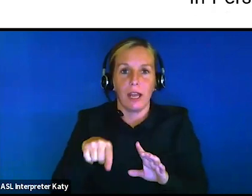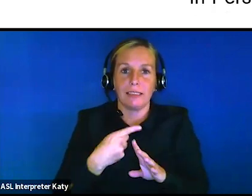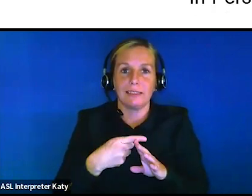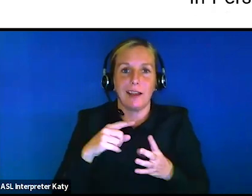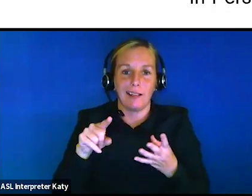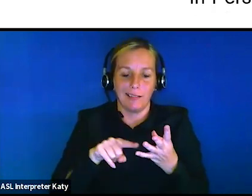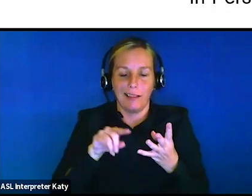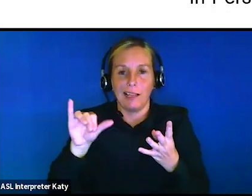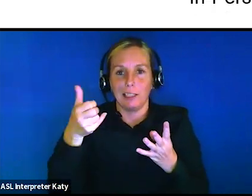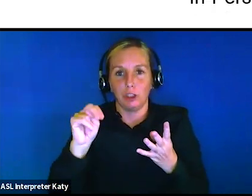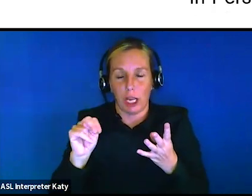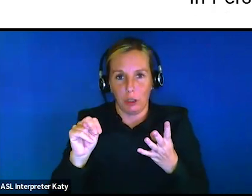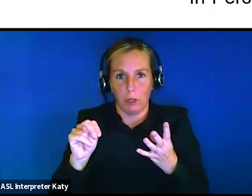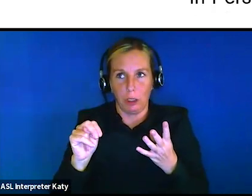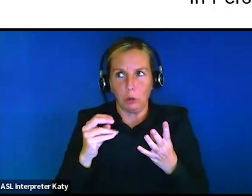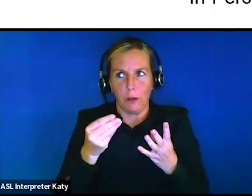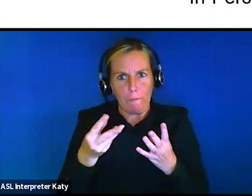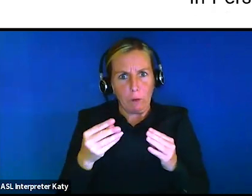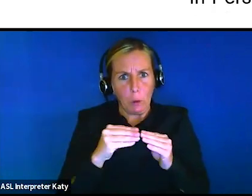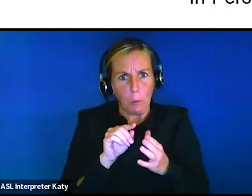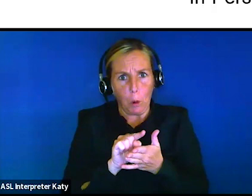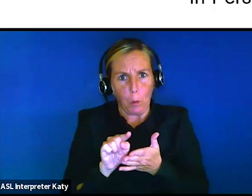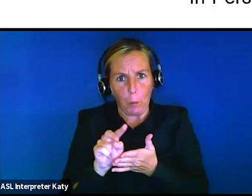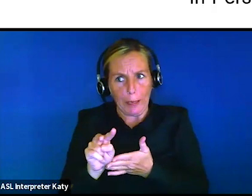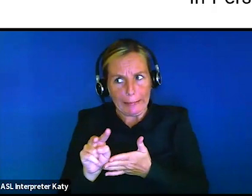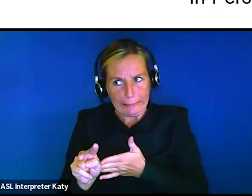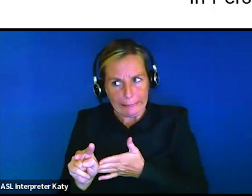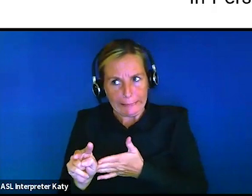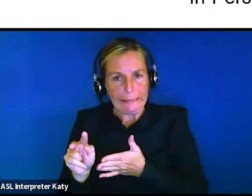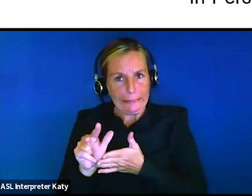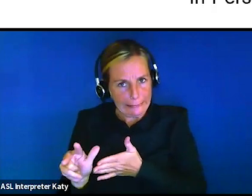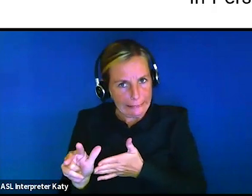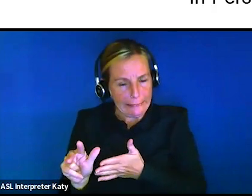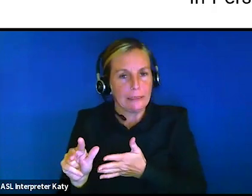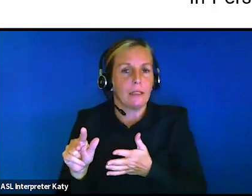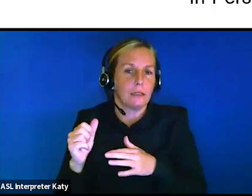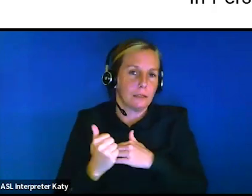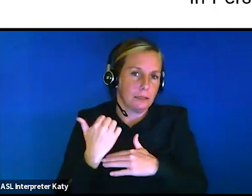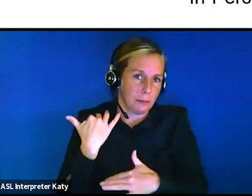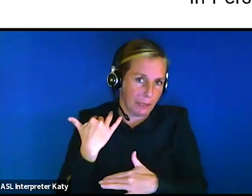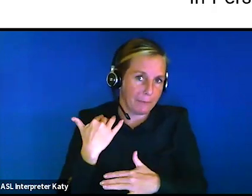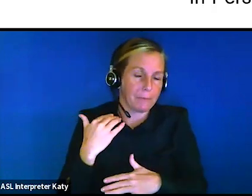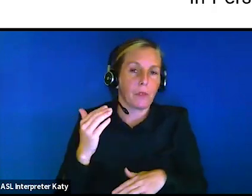So you have a few more weeks to get your application submitted. On March 1st, we will need